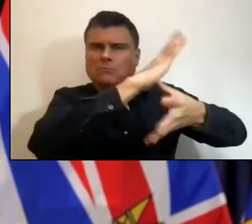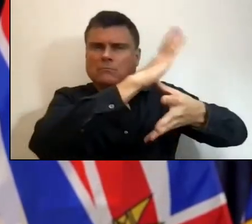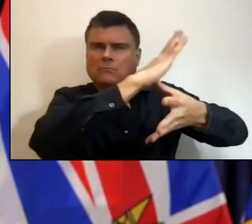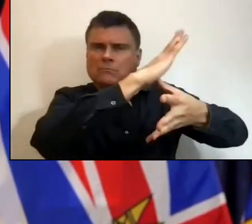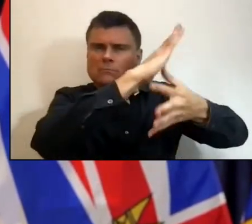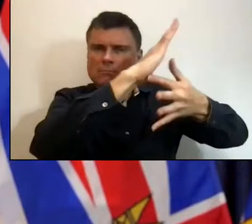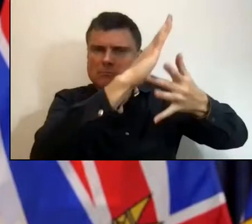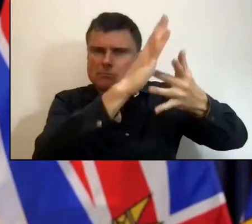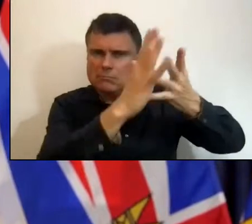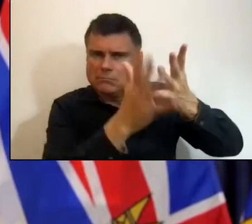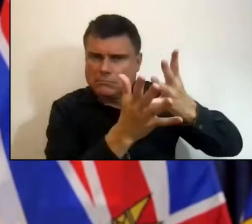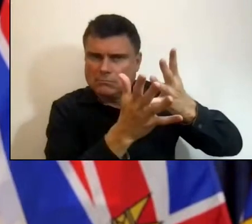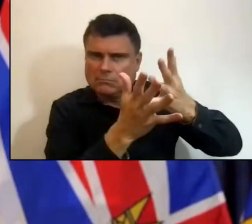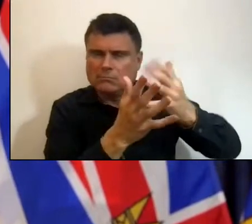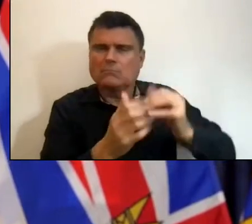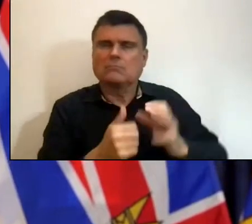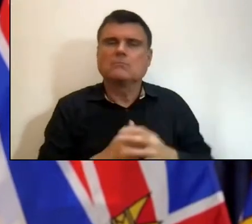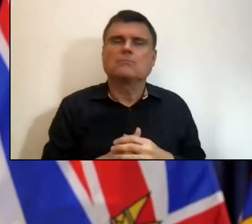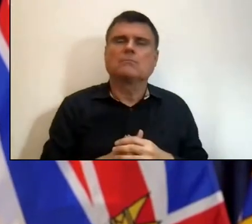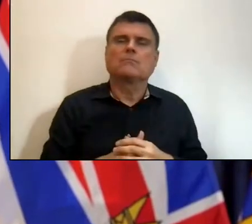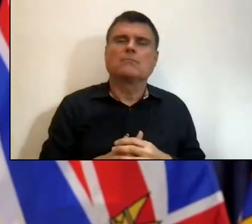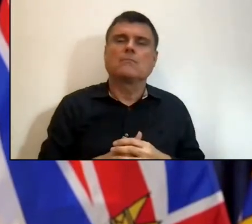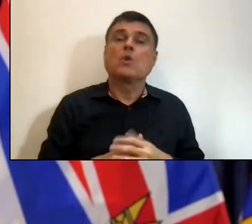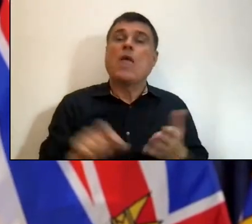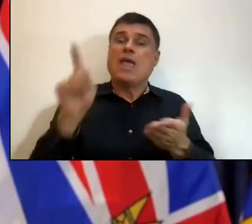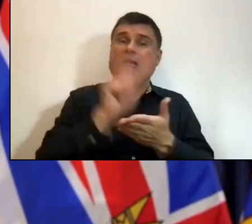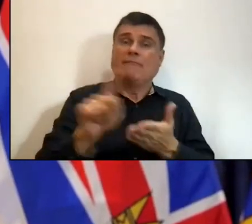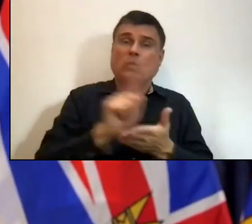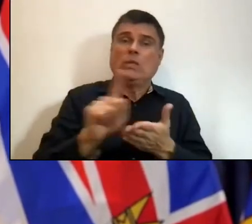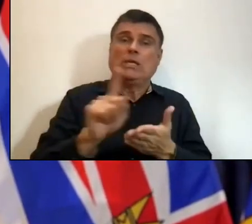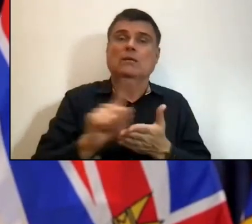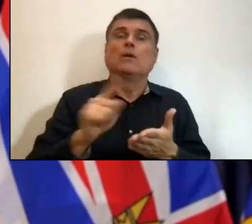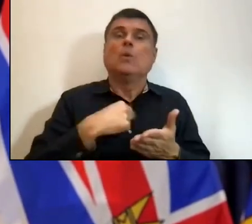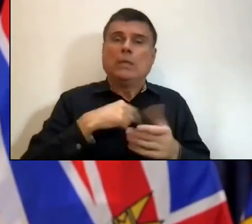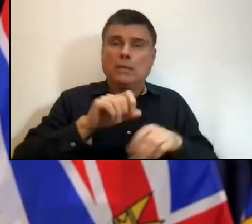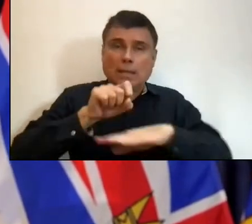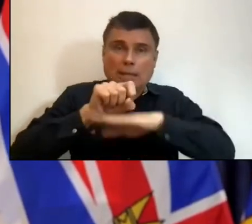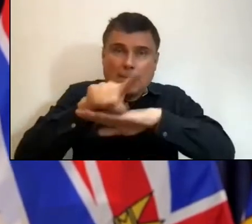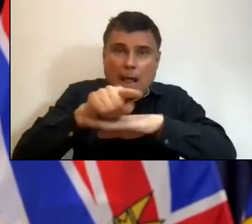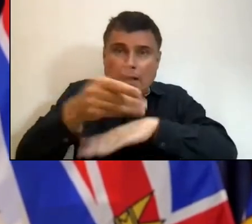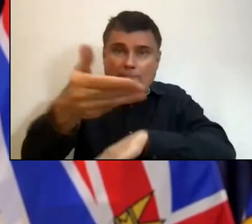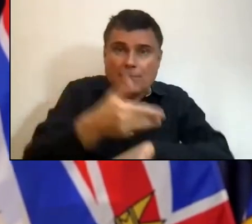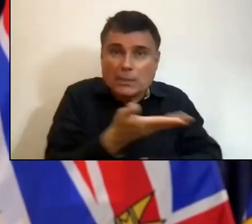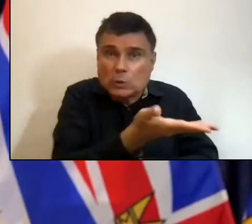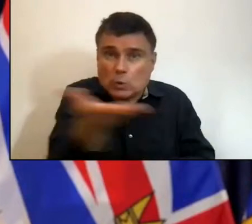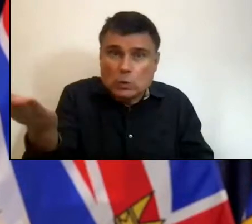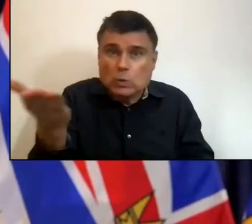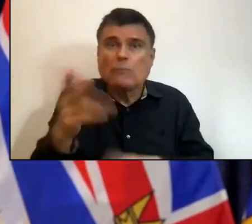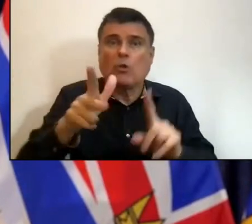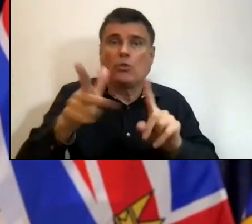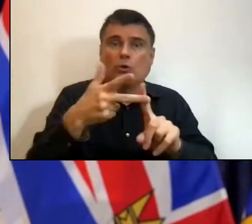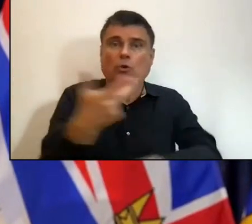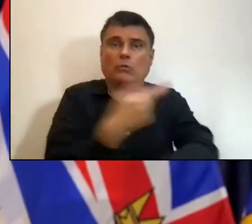weekend to week to get their immunizations in a shorter period how effective that is.